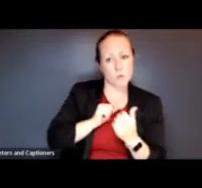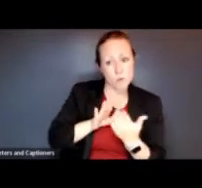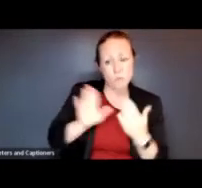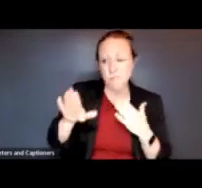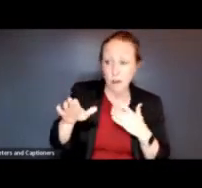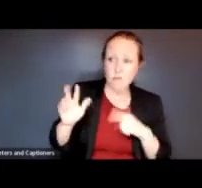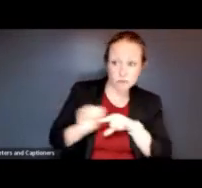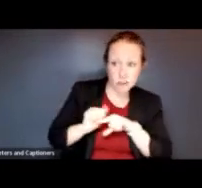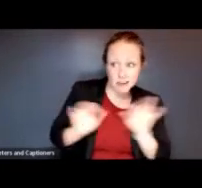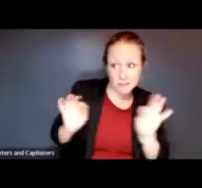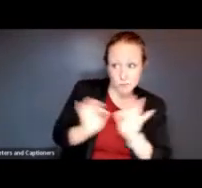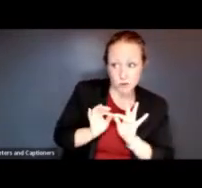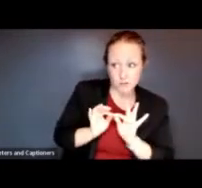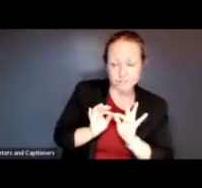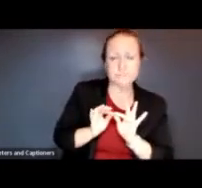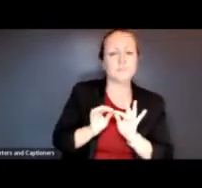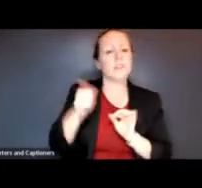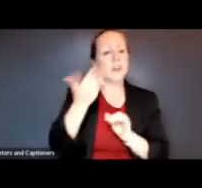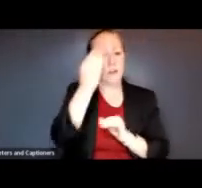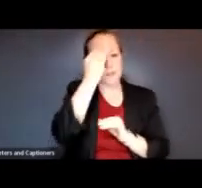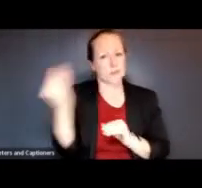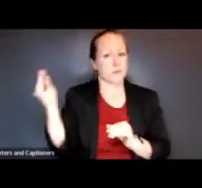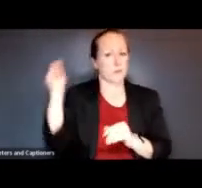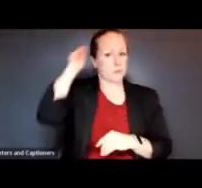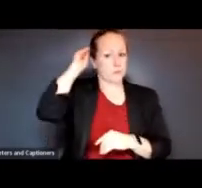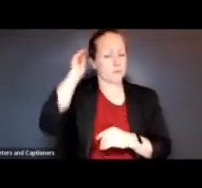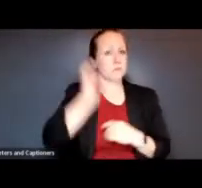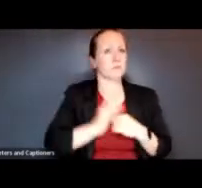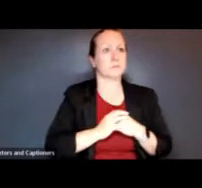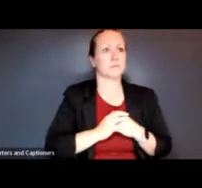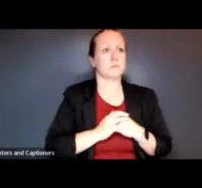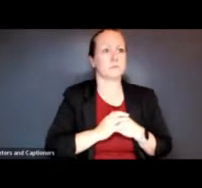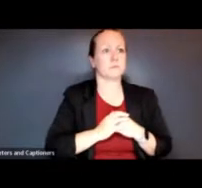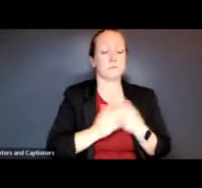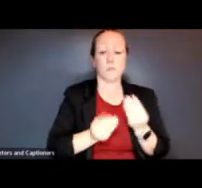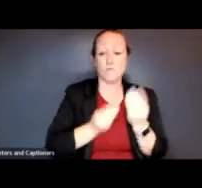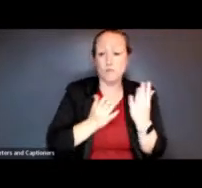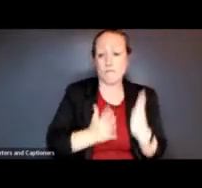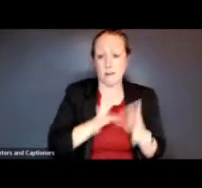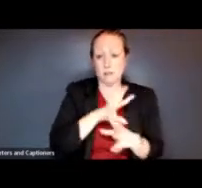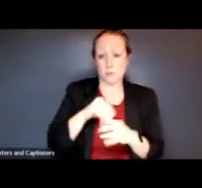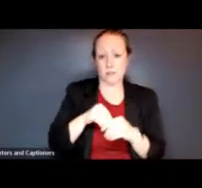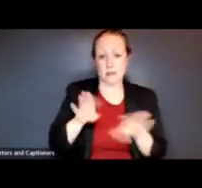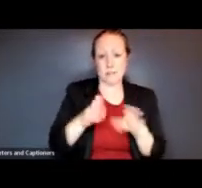that's very important to be aware of overall, is that providers and a behavioral health system, much like all